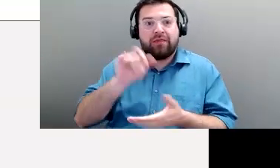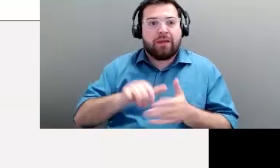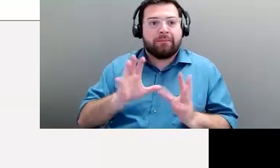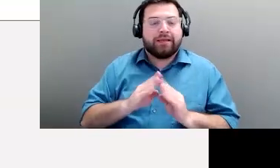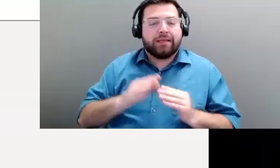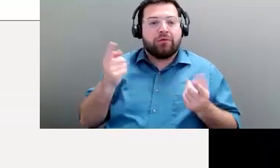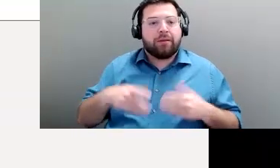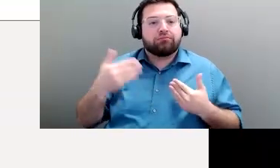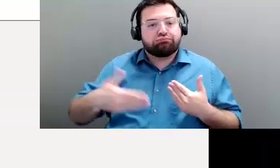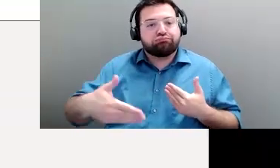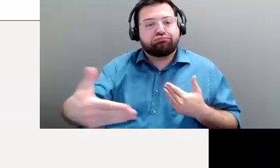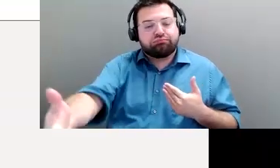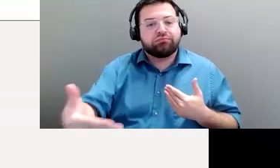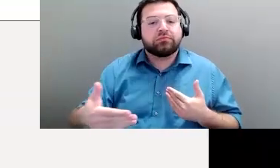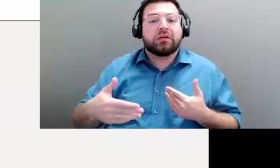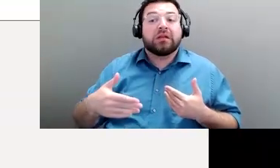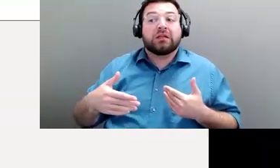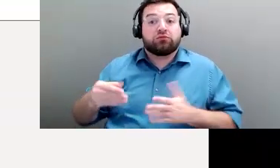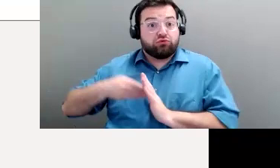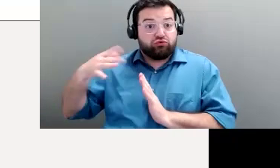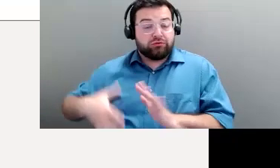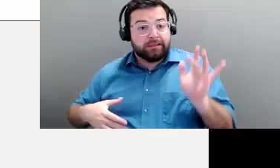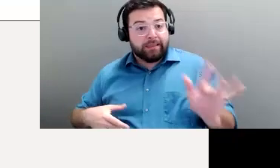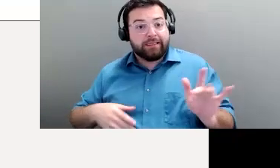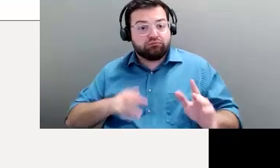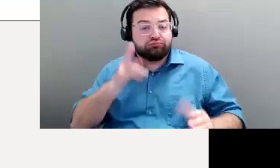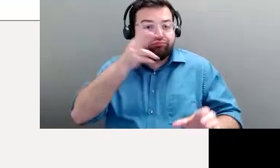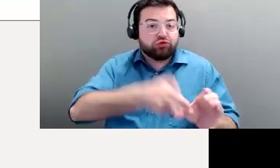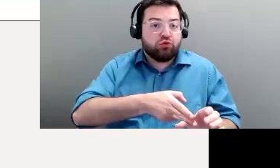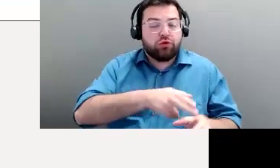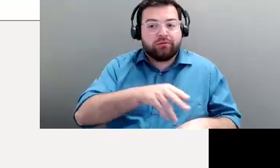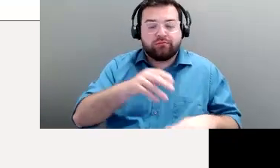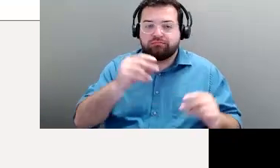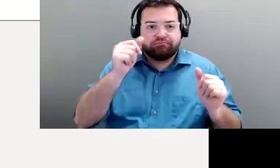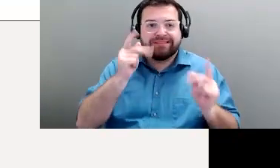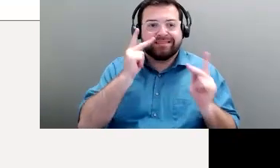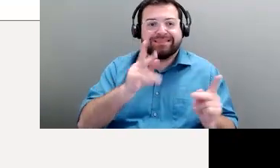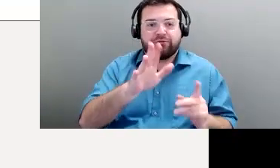And then students, when they click on that Zoom link, then they can just automatically see your office hour links there.